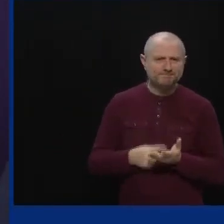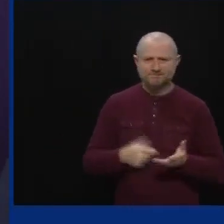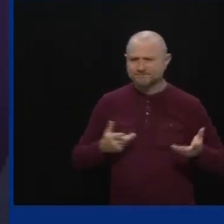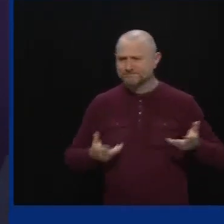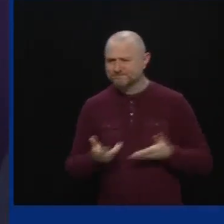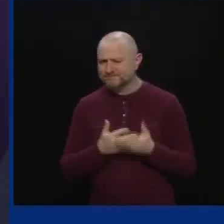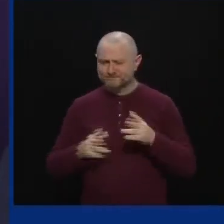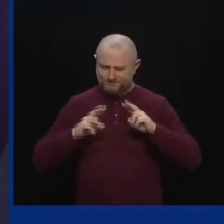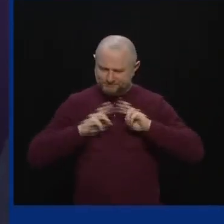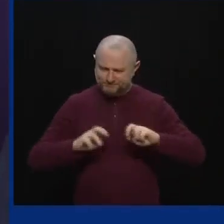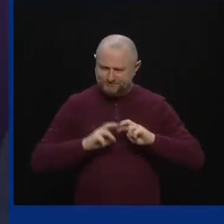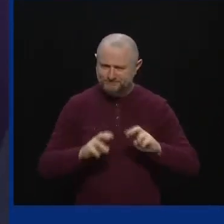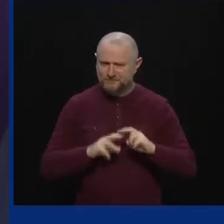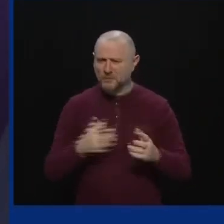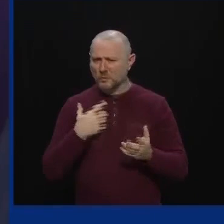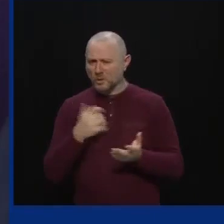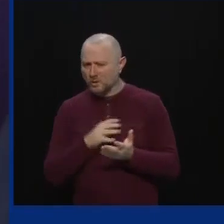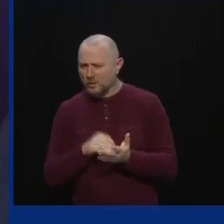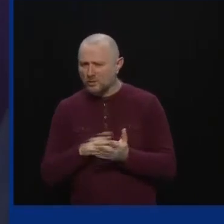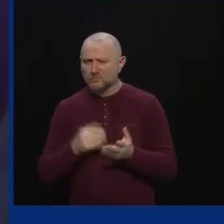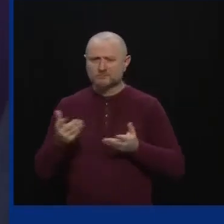THE STATE WHO ARE WORKING ON